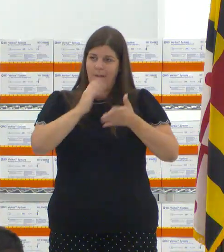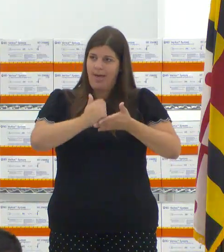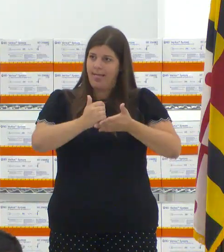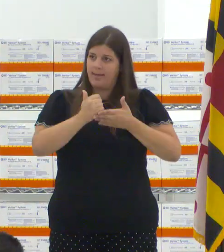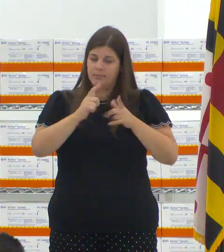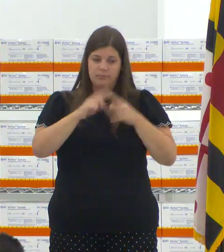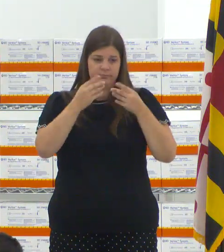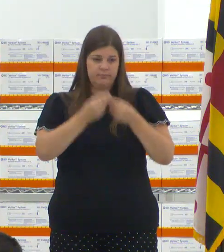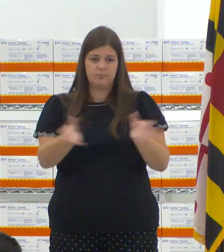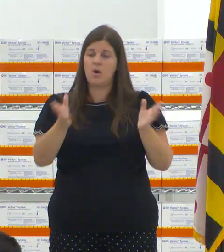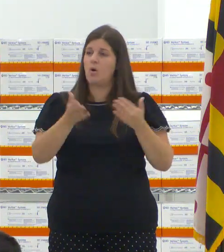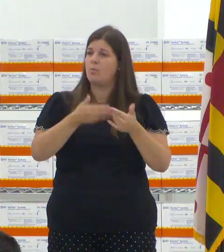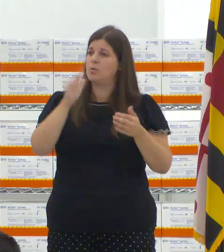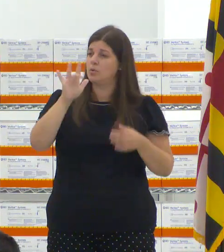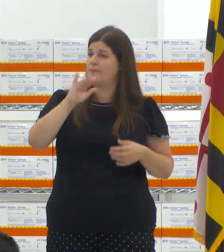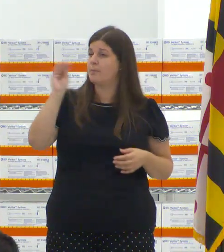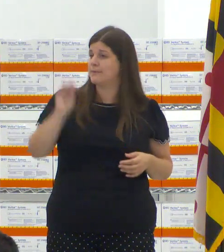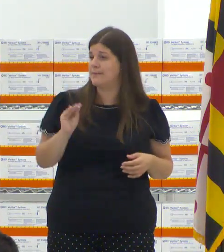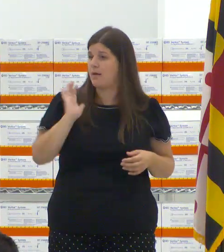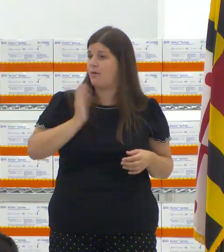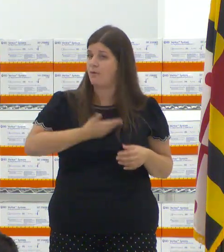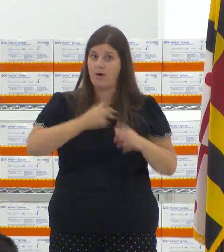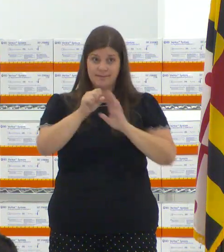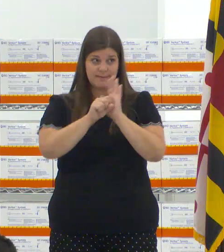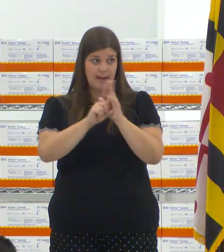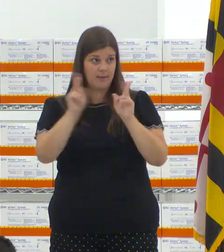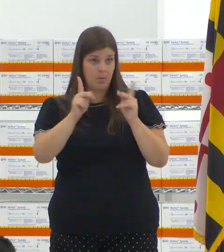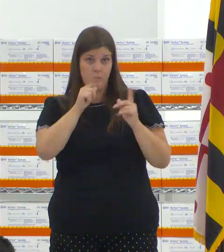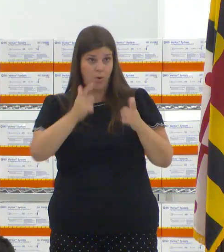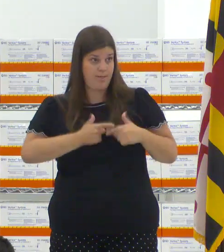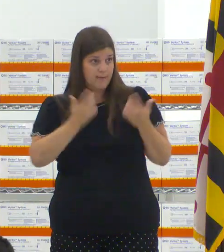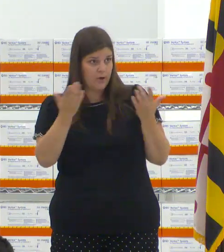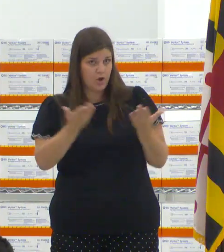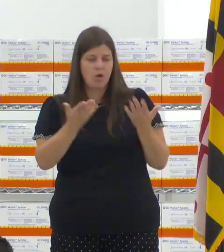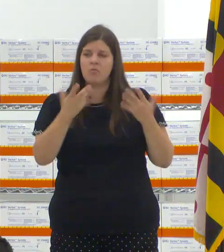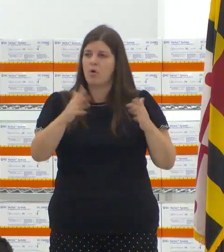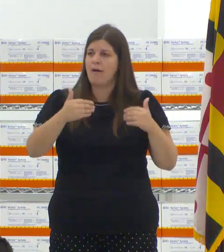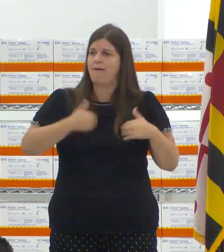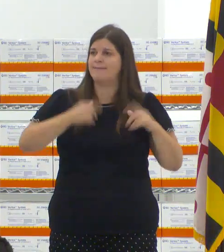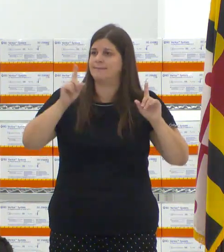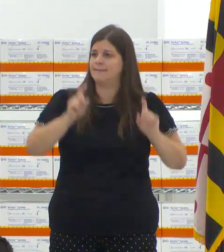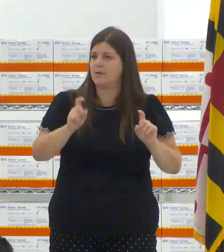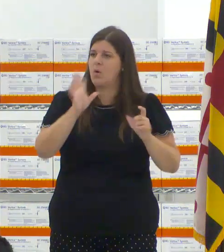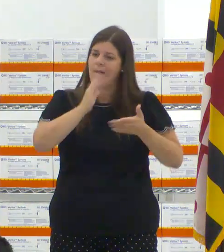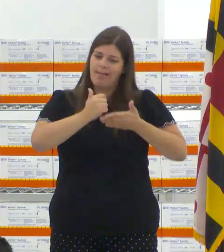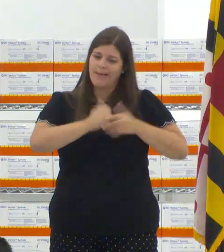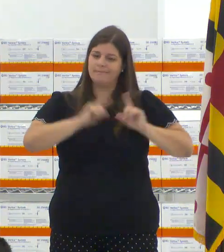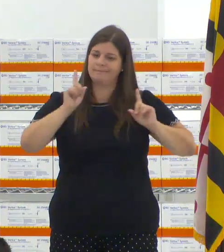nursing homes and at the poultry processing plants on the eastern shore. These rapid tests will not take the place